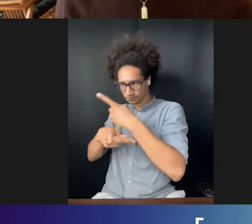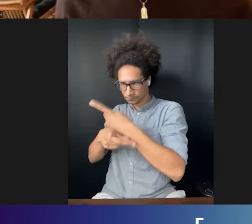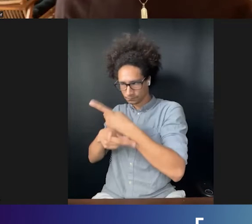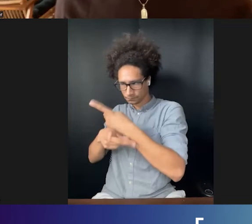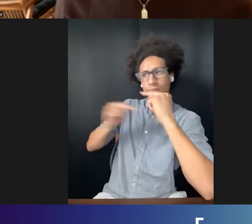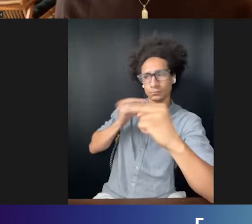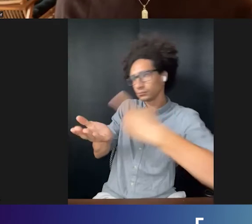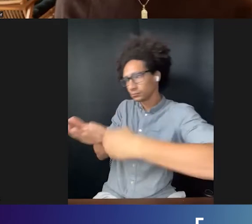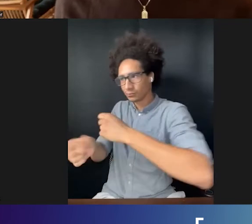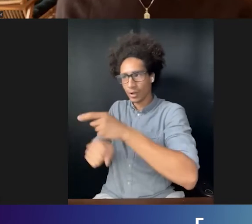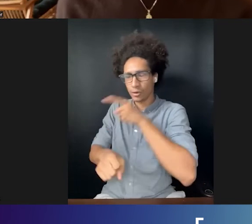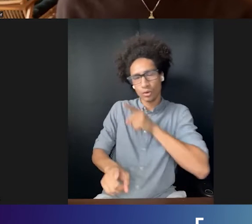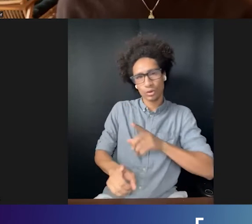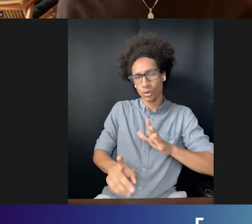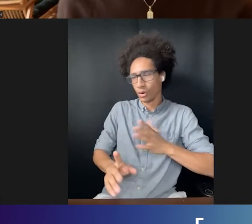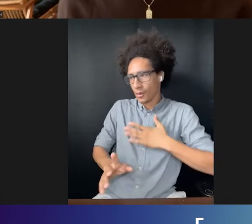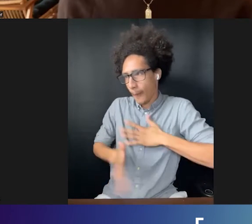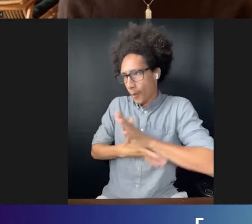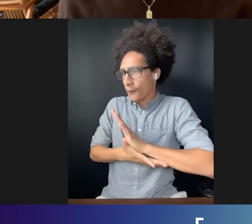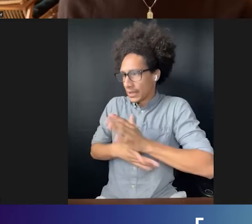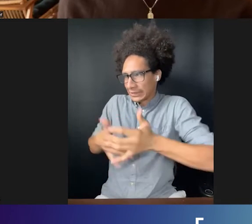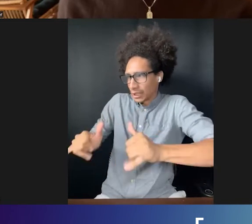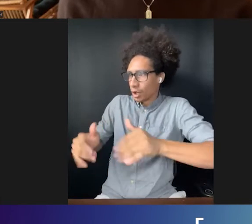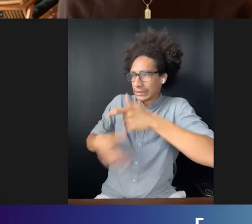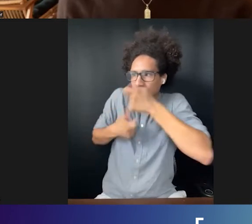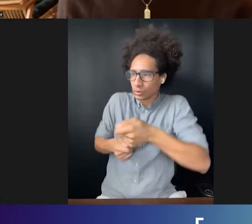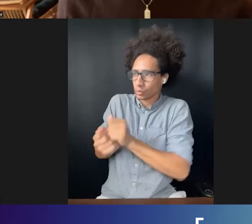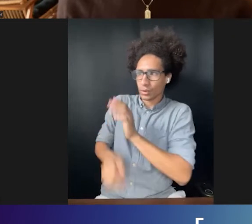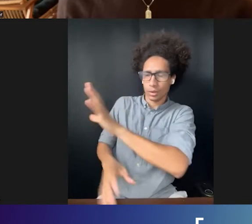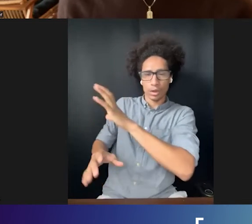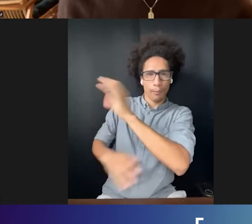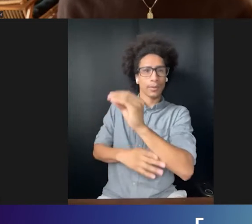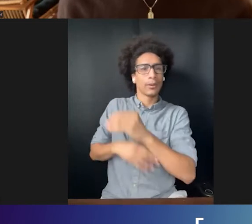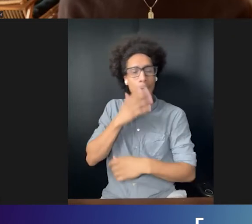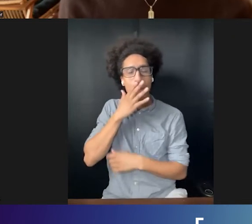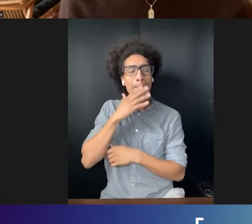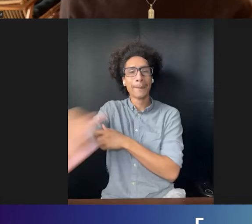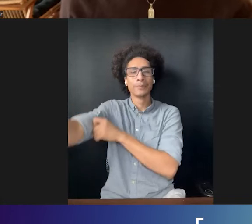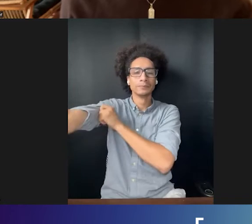you know, on the radar of the viewers, the industry members, the, you know, the audiences we were wanting to reach.